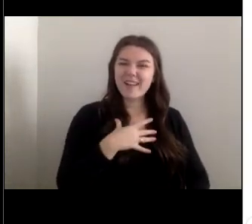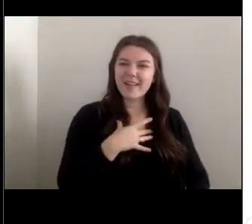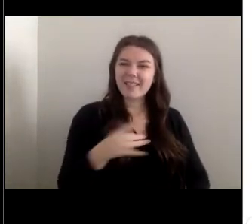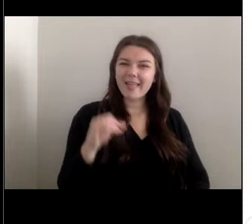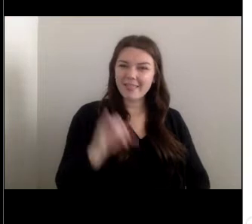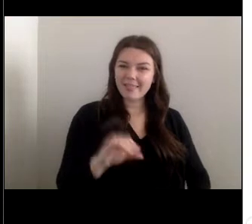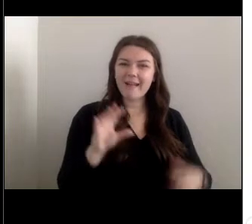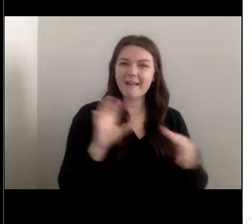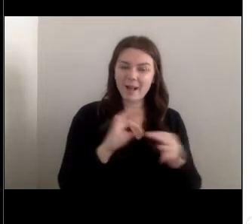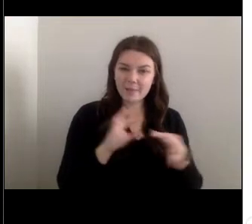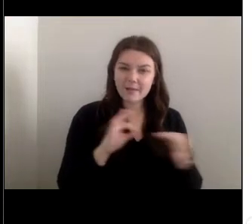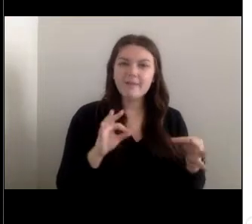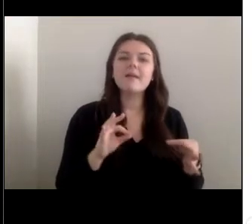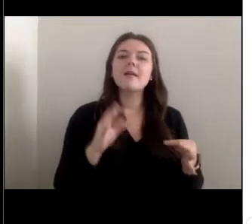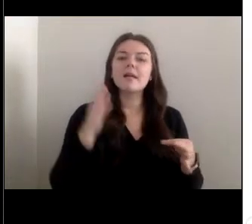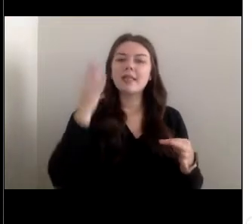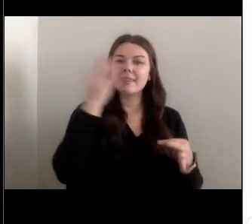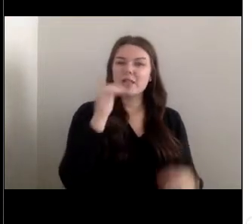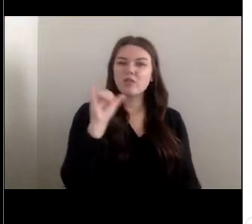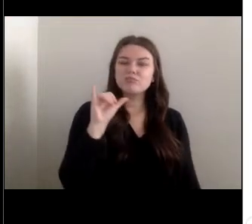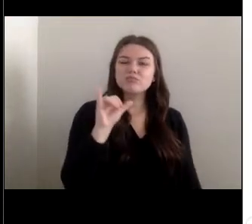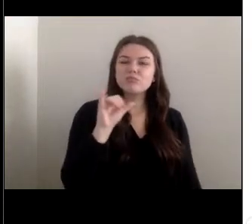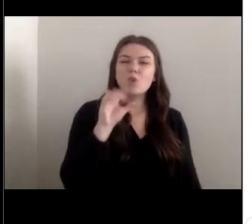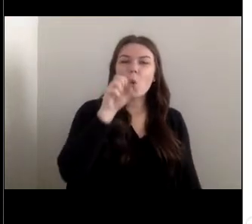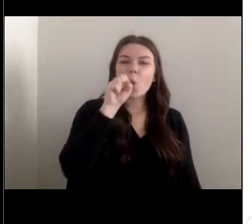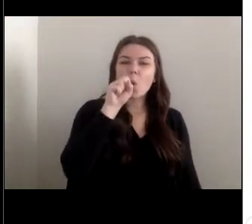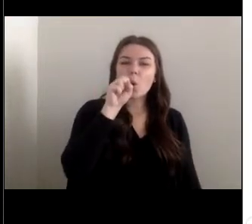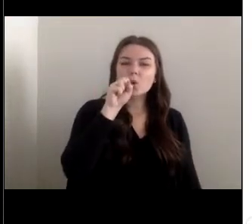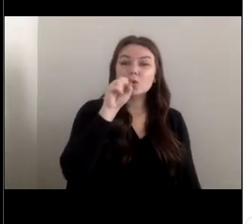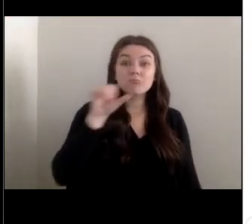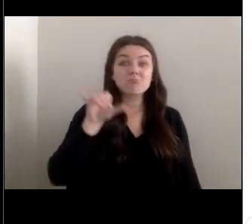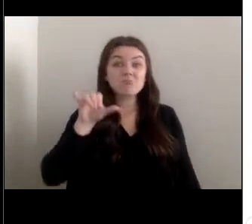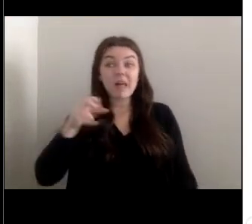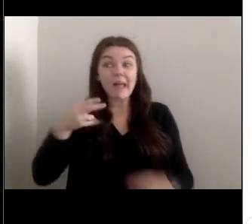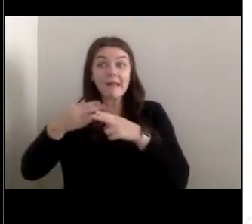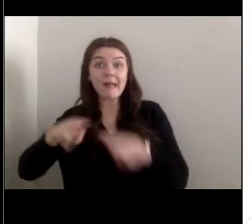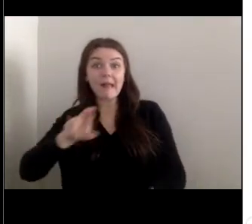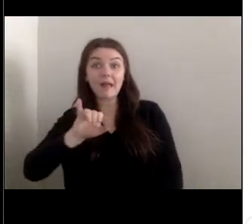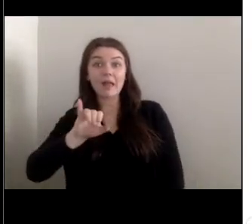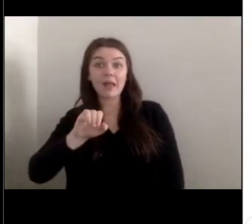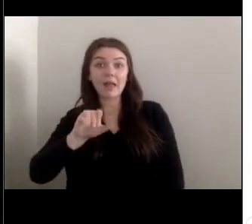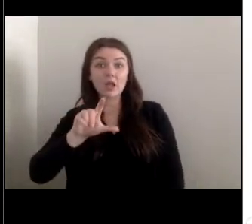that they look kind of orange-ish, almost like the yolk on an egg that you would eat for breakfast.